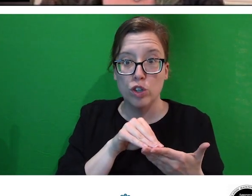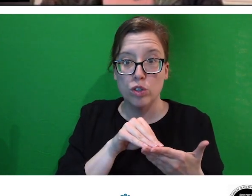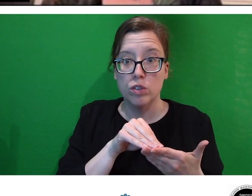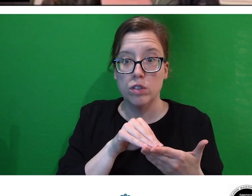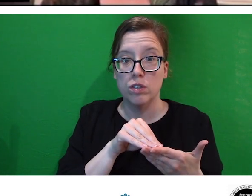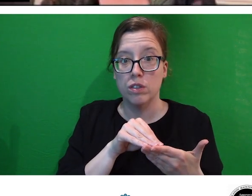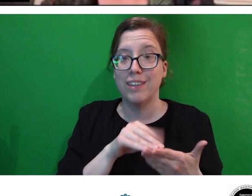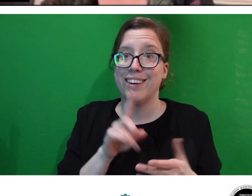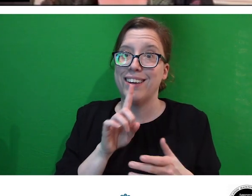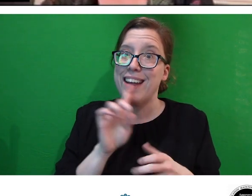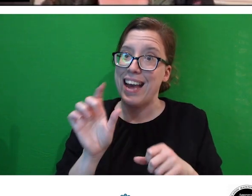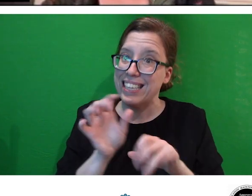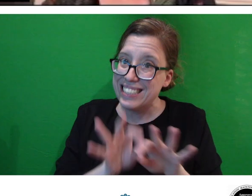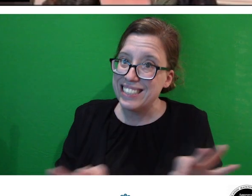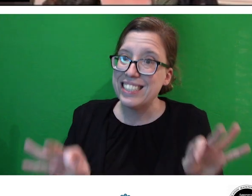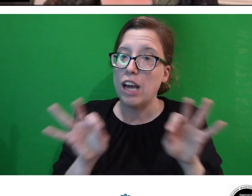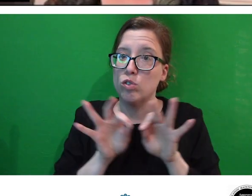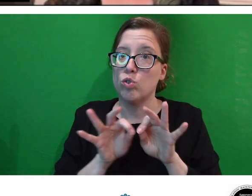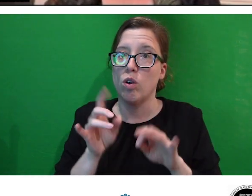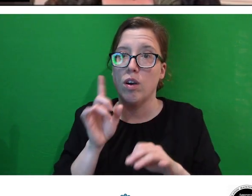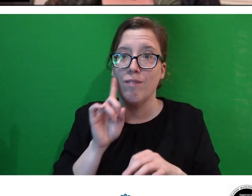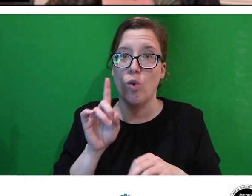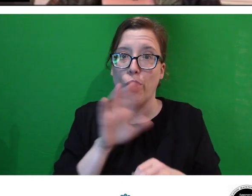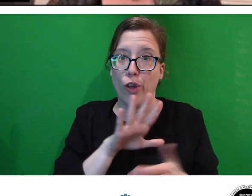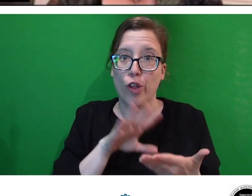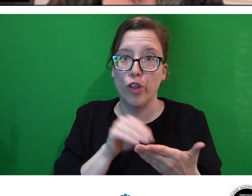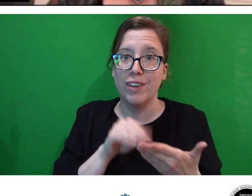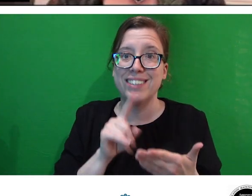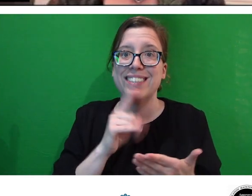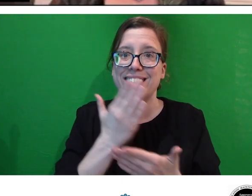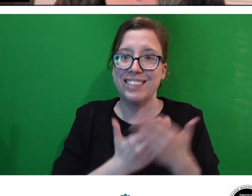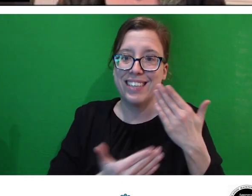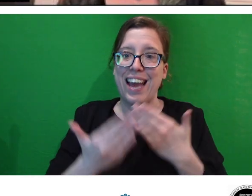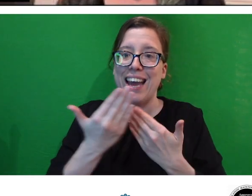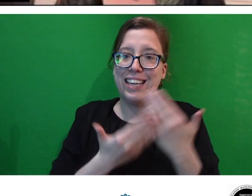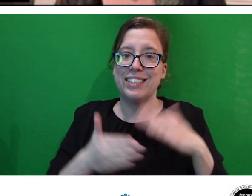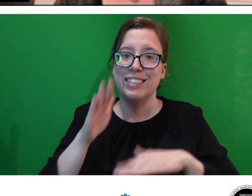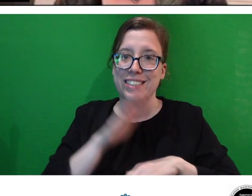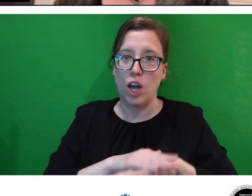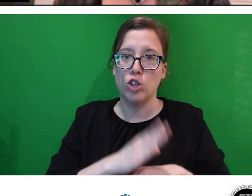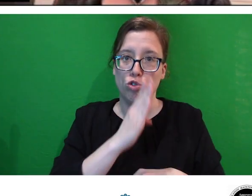And with kids with deafblindness, the best way for those kids to learn–